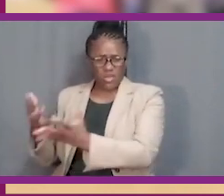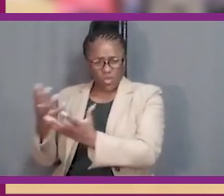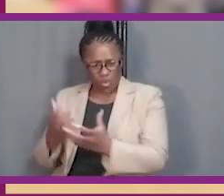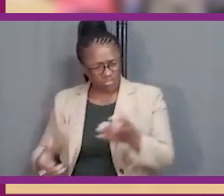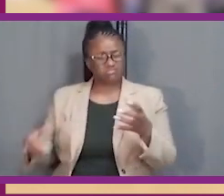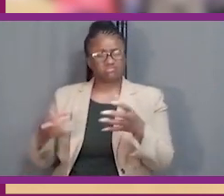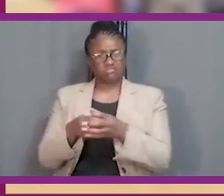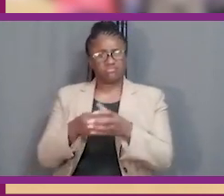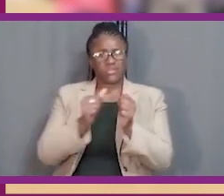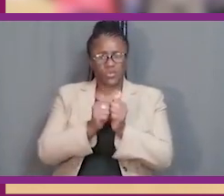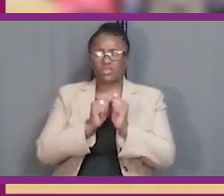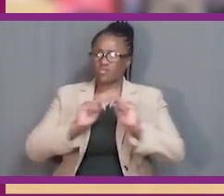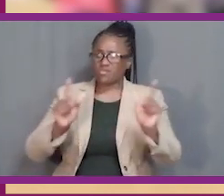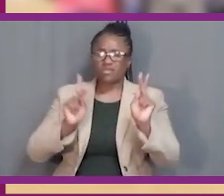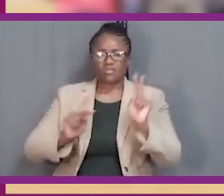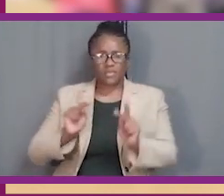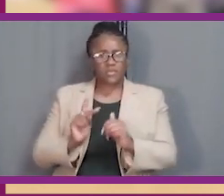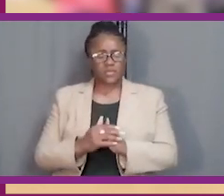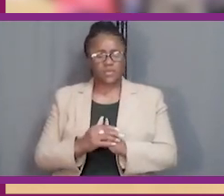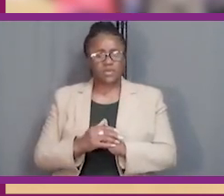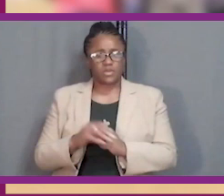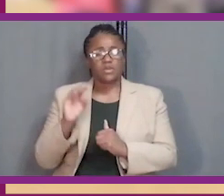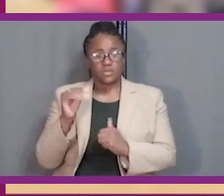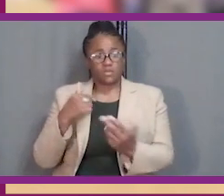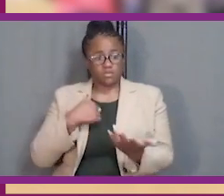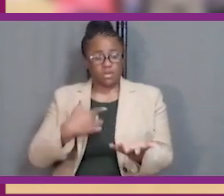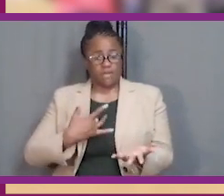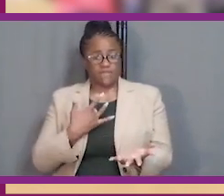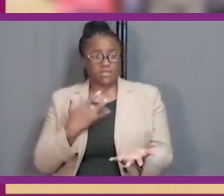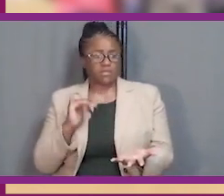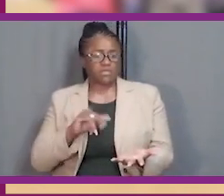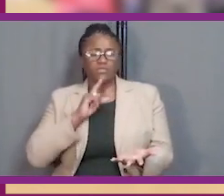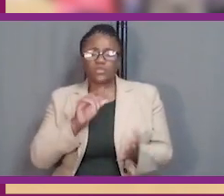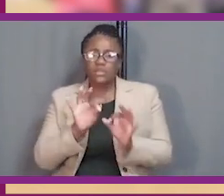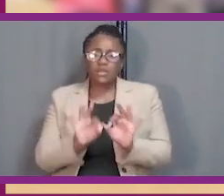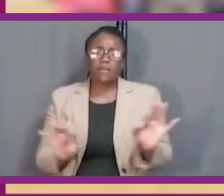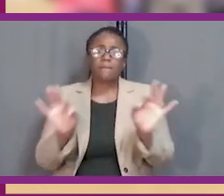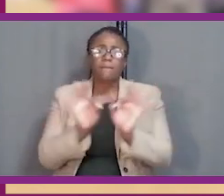very important to bring the conversation in international justice level because persons